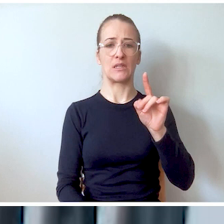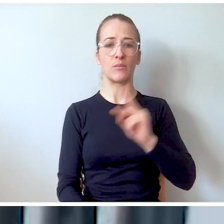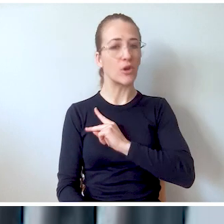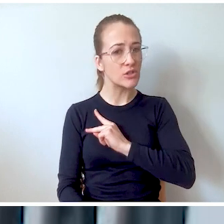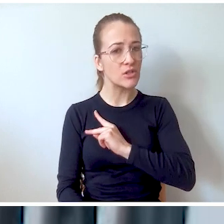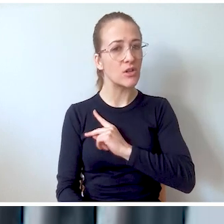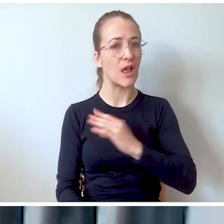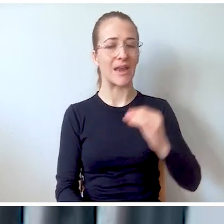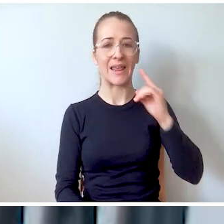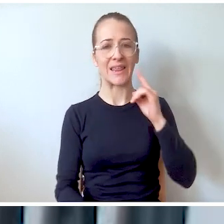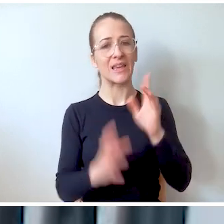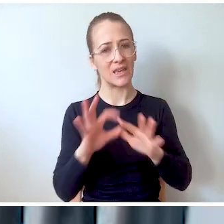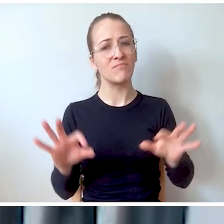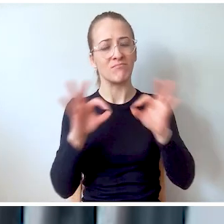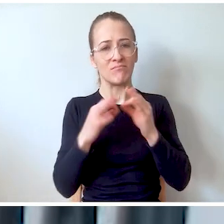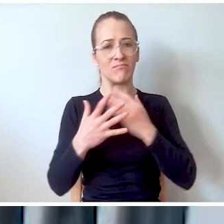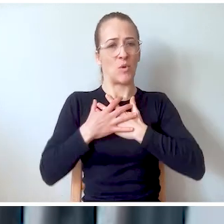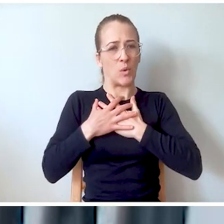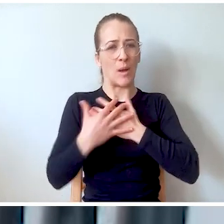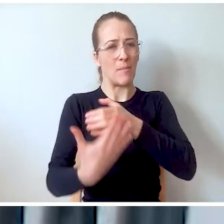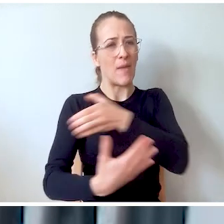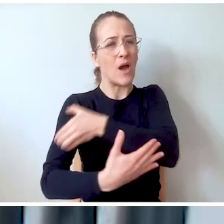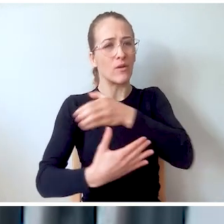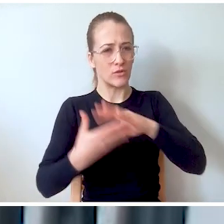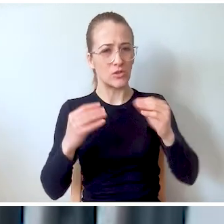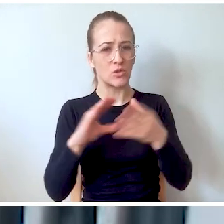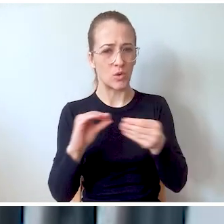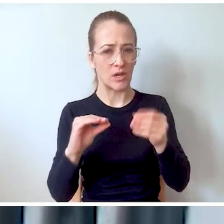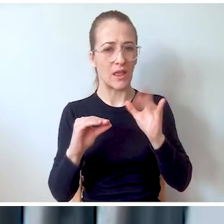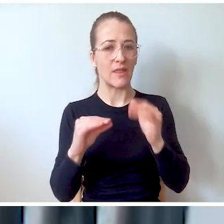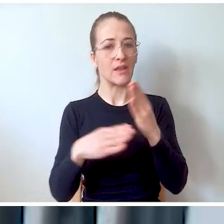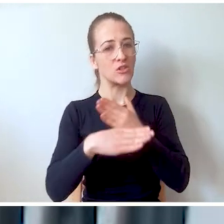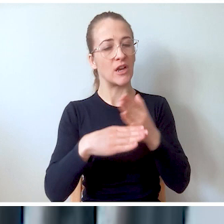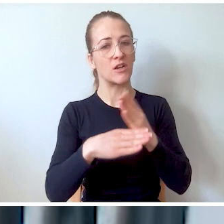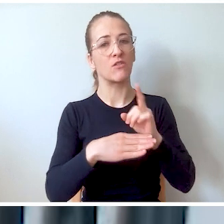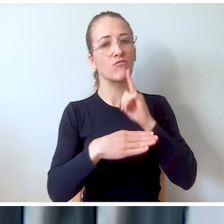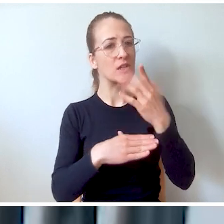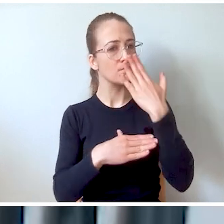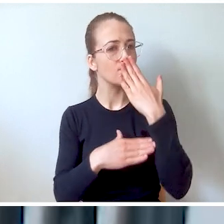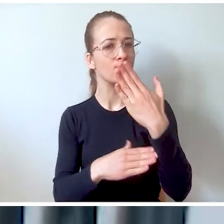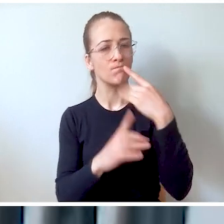and I think poignant story that shared a very valuable message